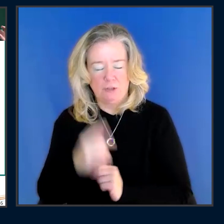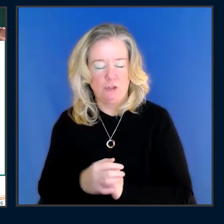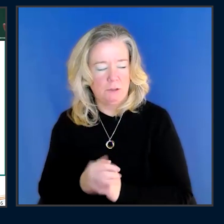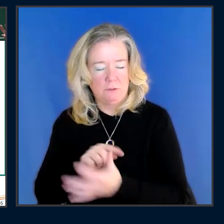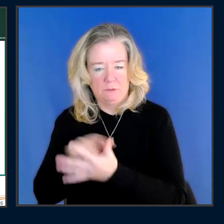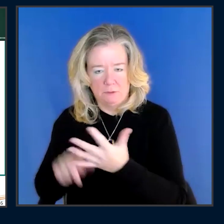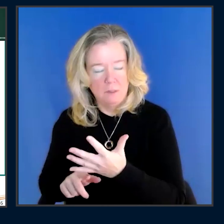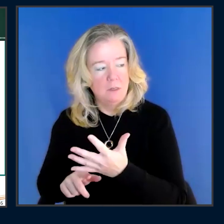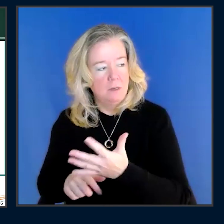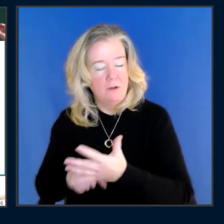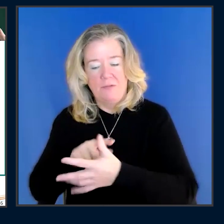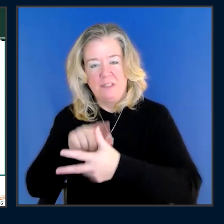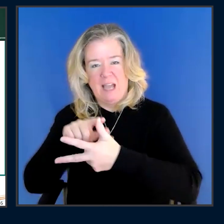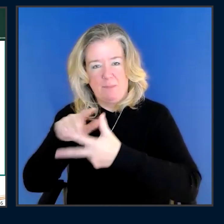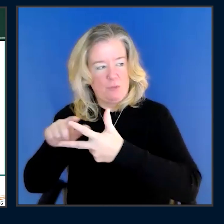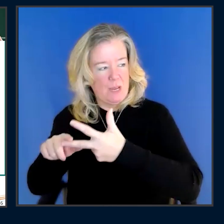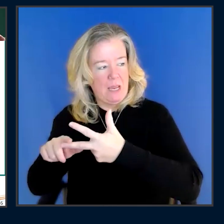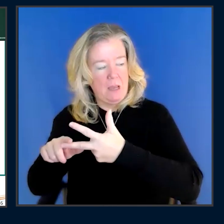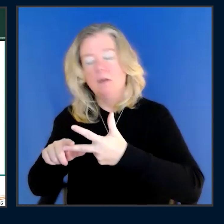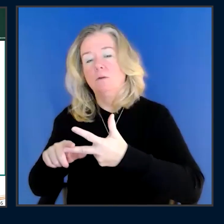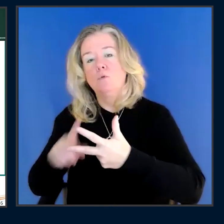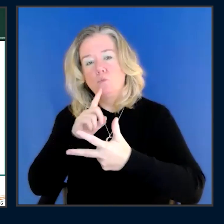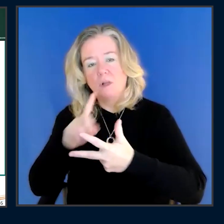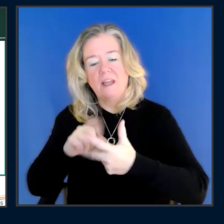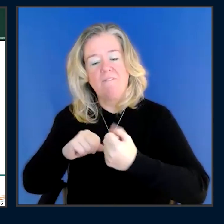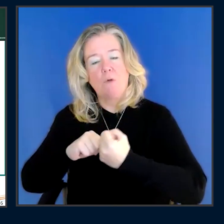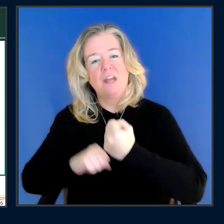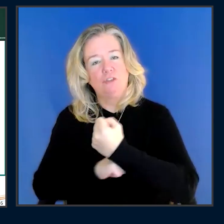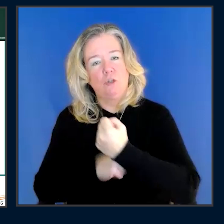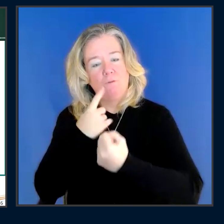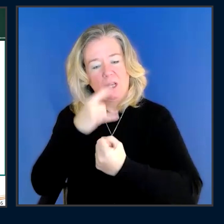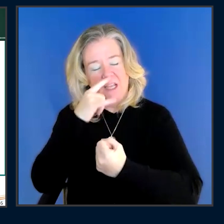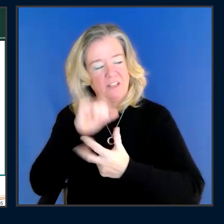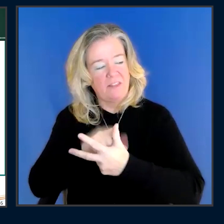the top three are really foundational skills for kids. Those are skills